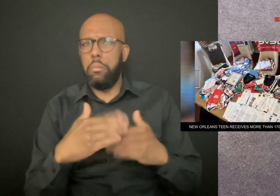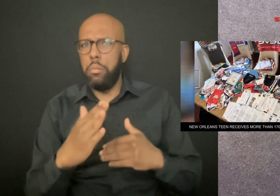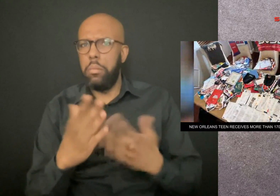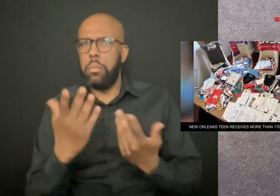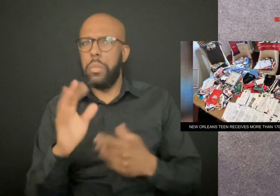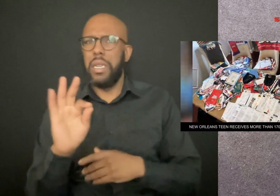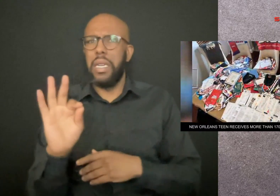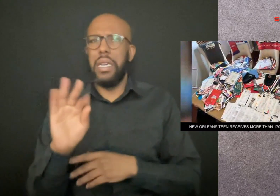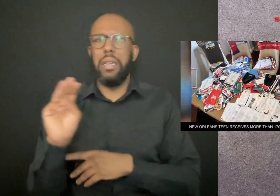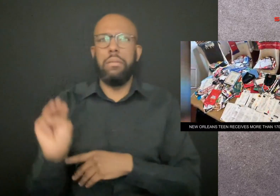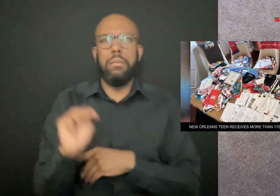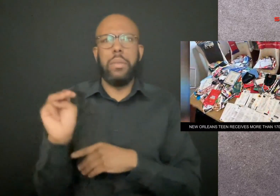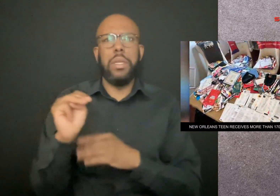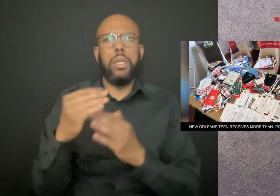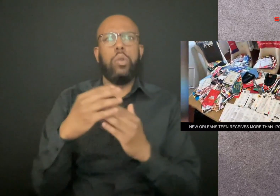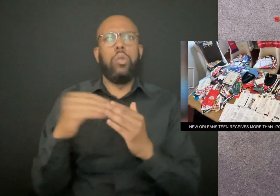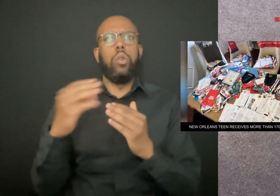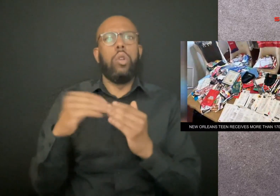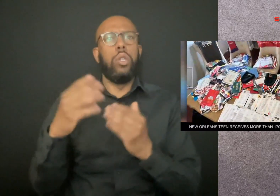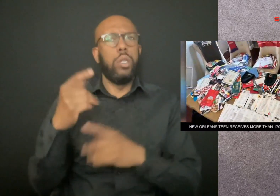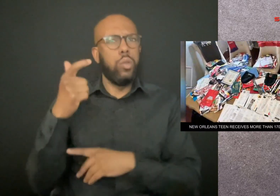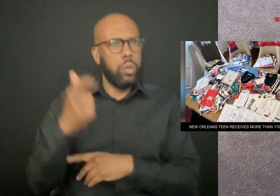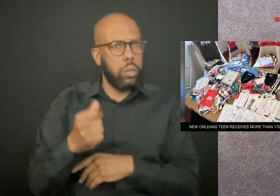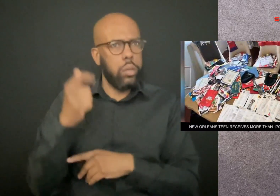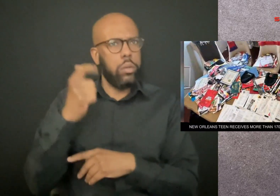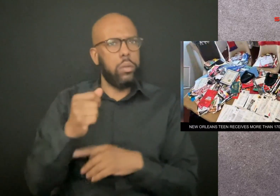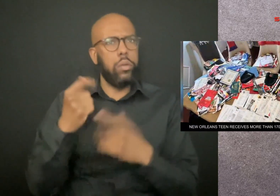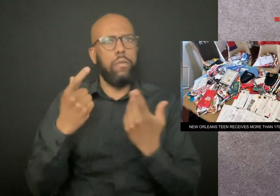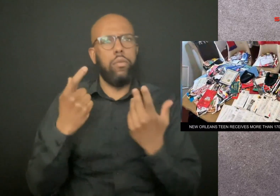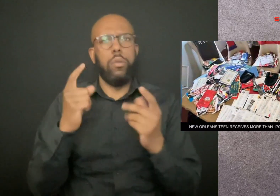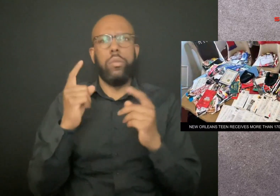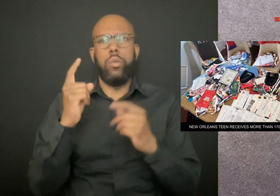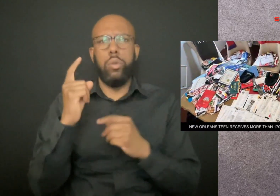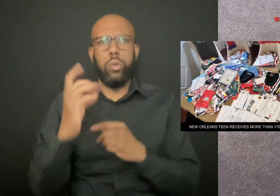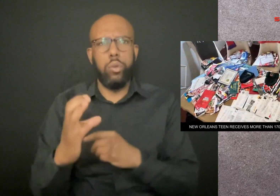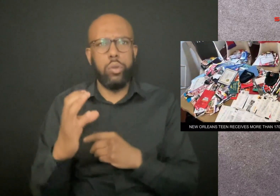from hundreds of colleges and universities across the country.